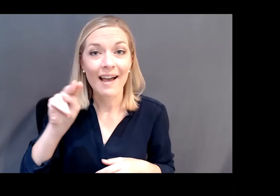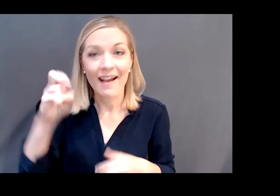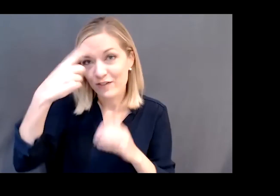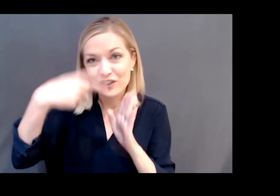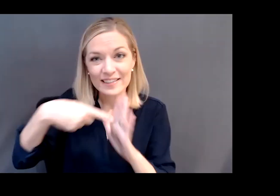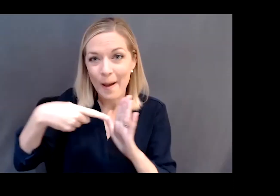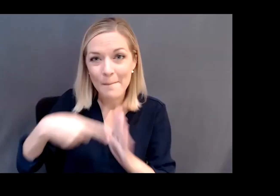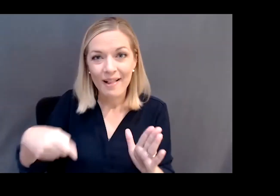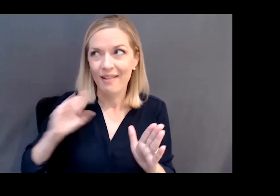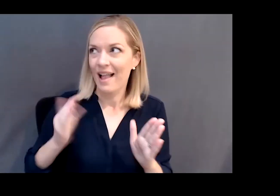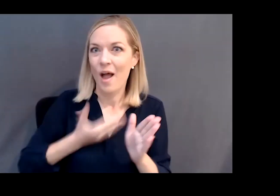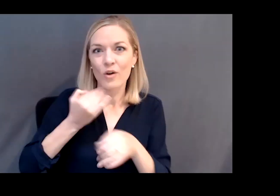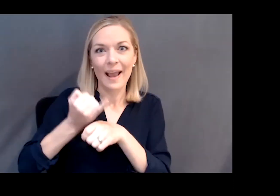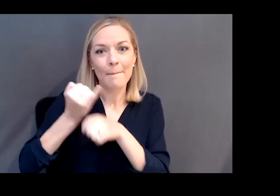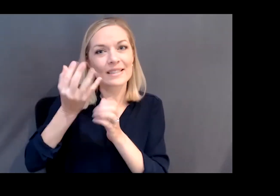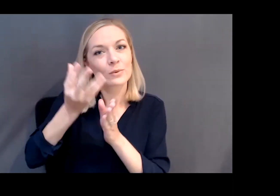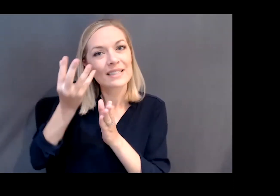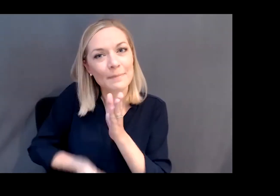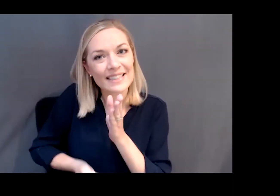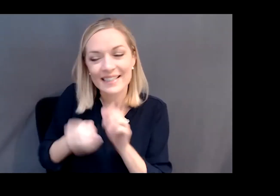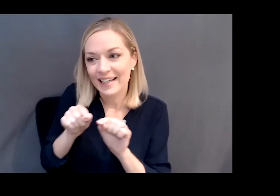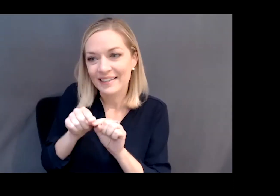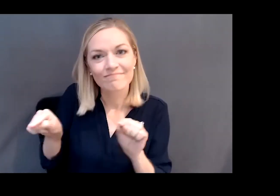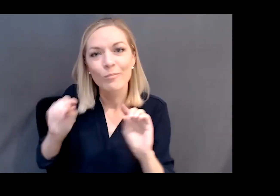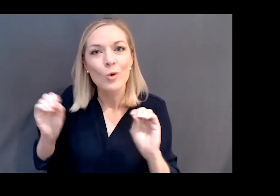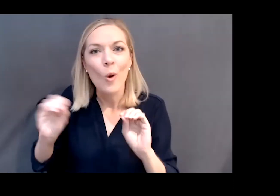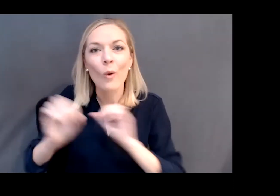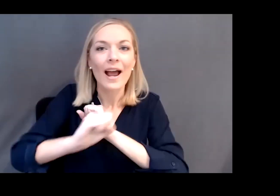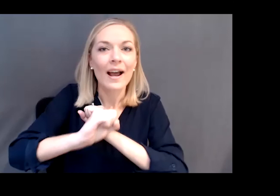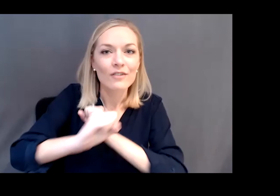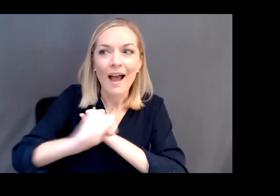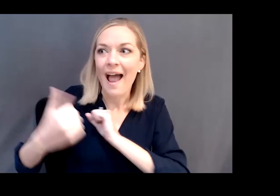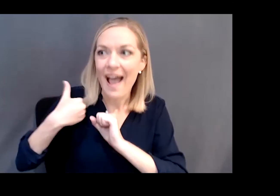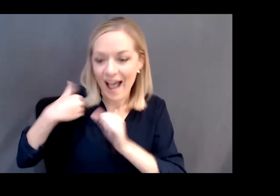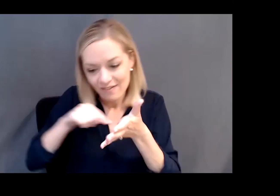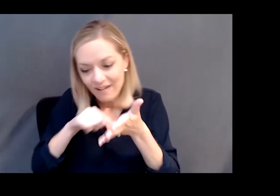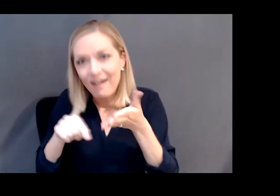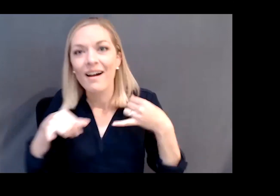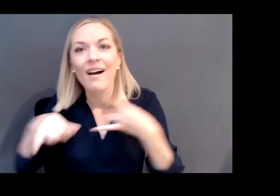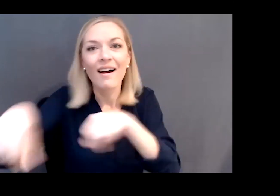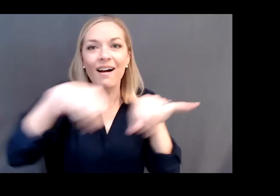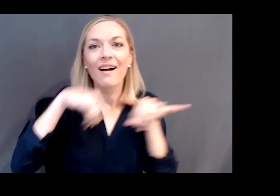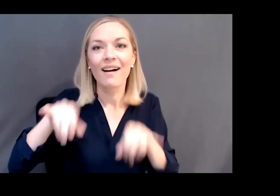For example, NDC suggested we create a standardized tagline to be used on our campus promotions.